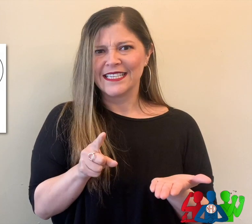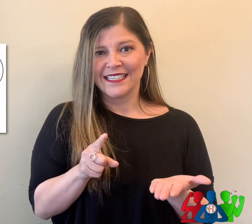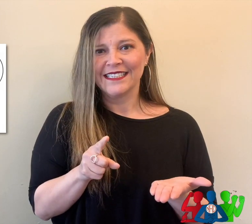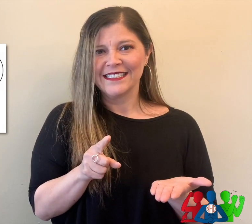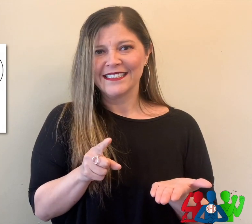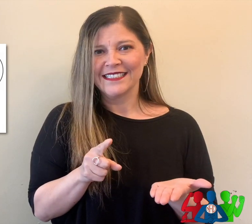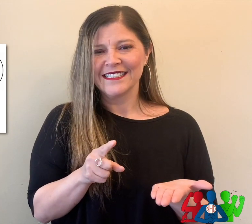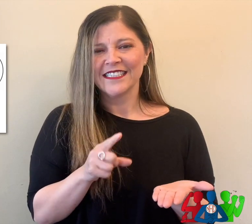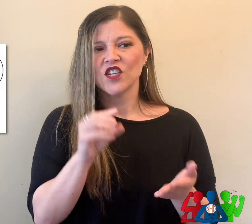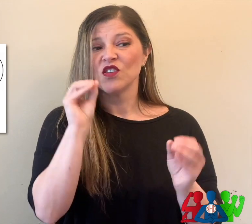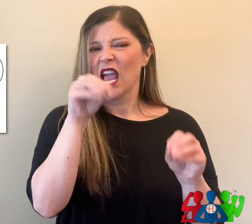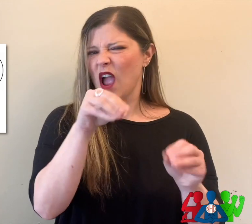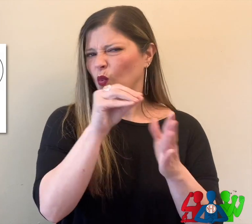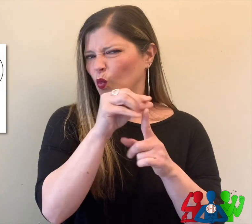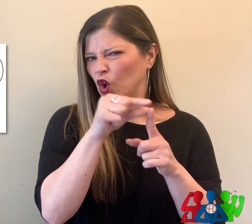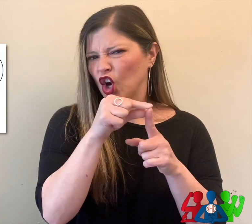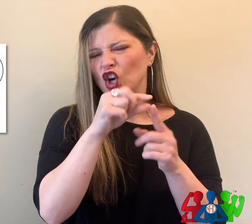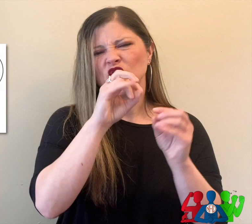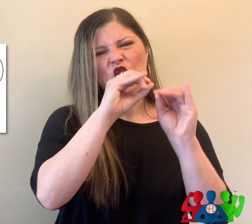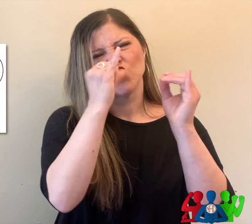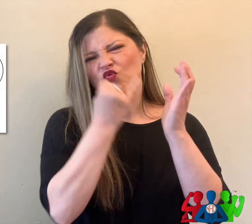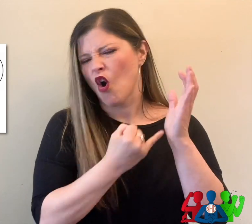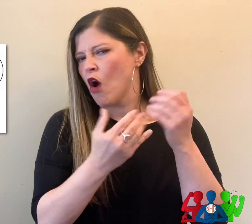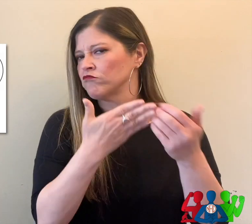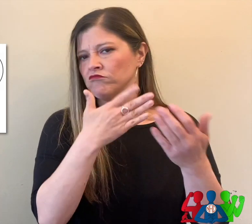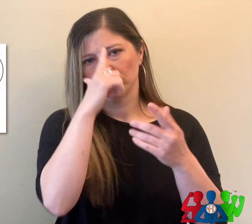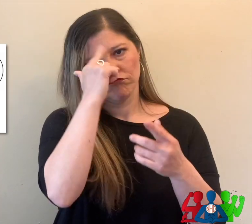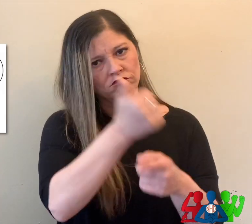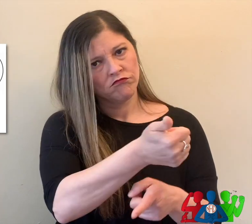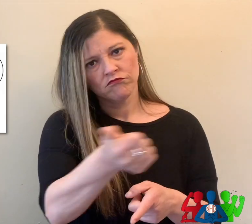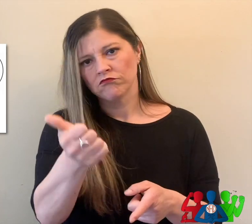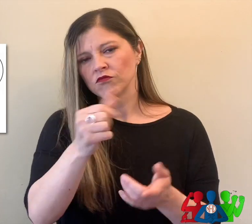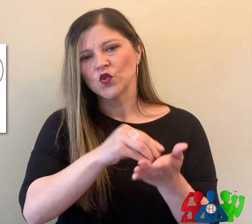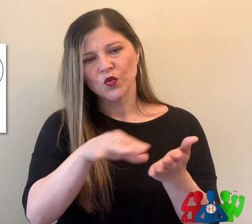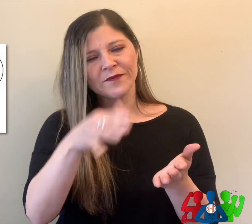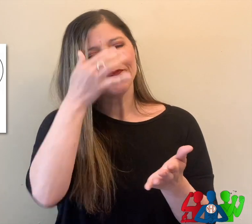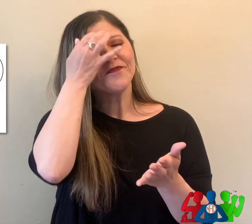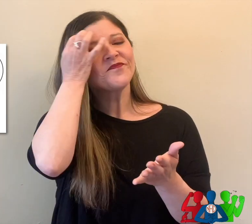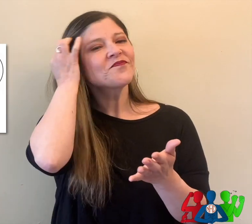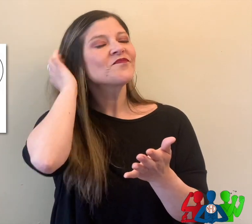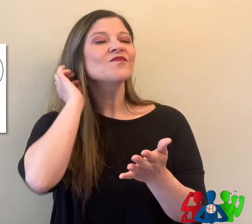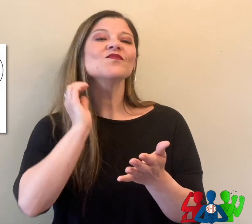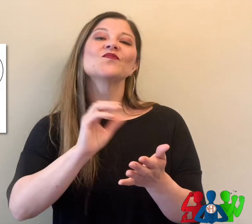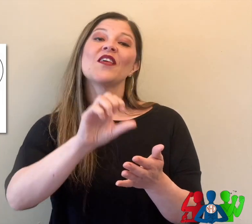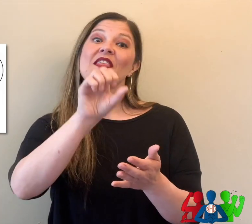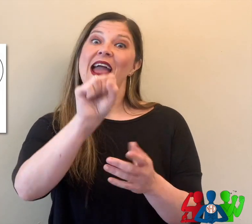I, how I feel here at MSSD. Again, the students are free to use words or drawings to